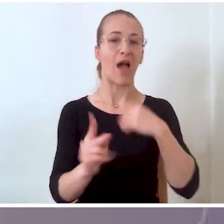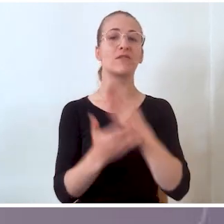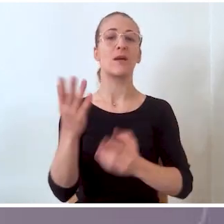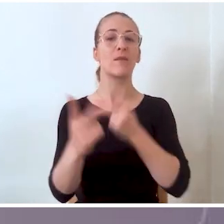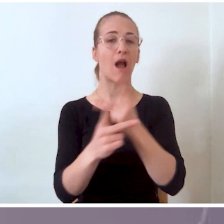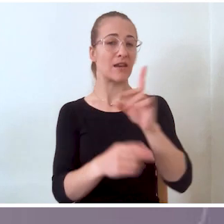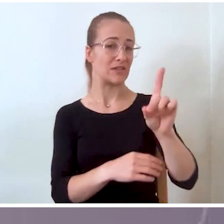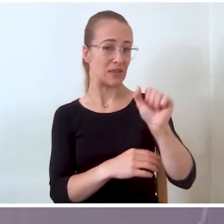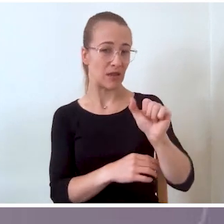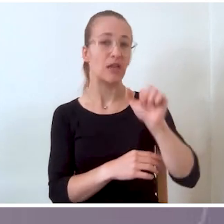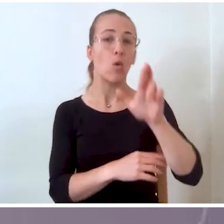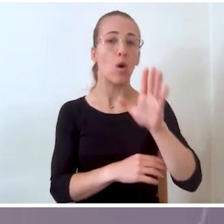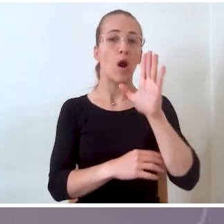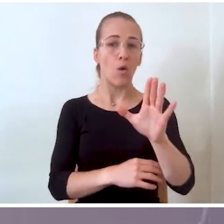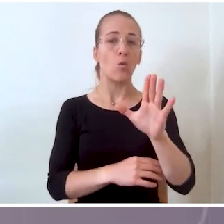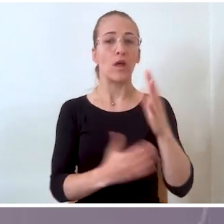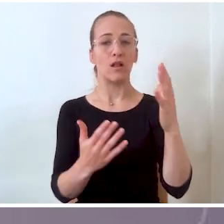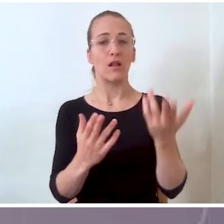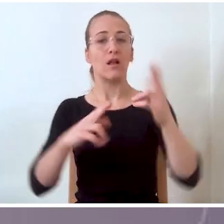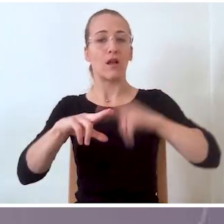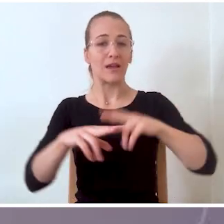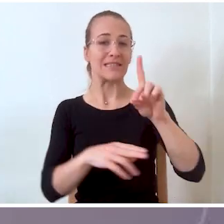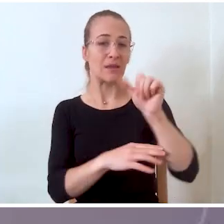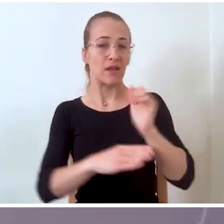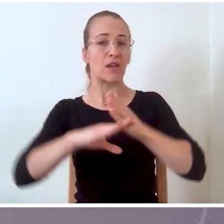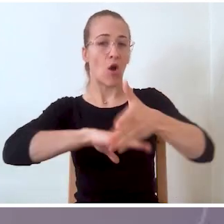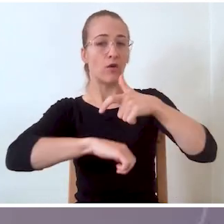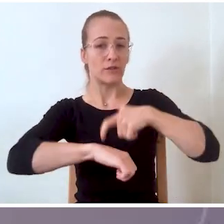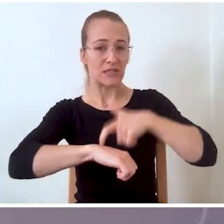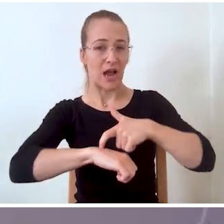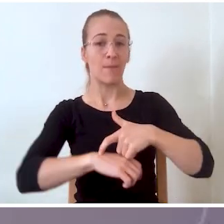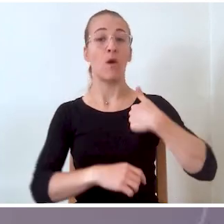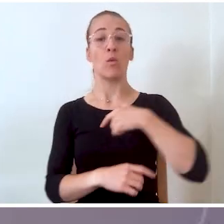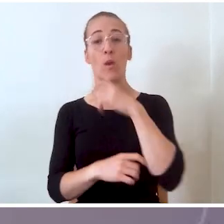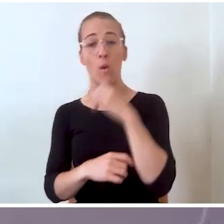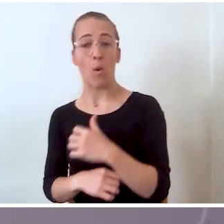and will age into disability over time. As we get older, as medicine improves